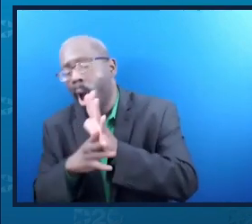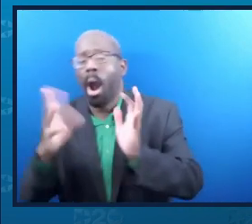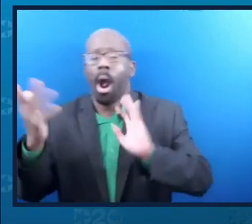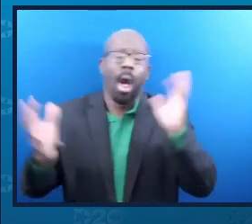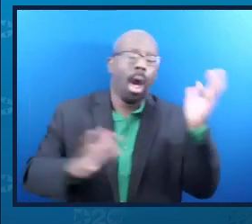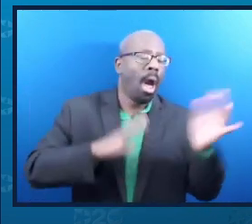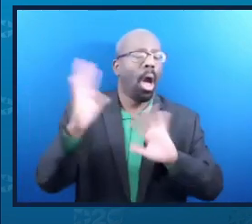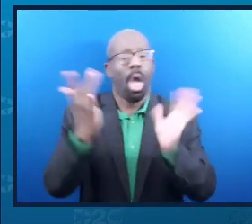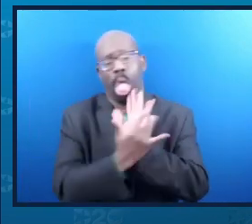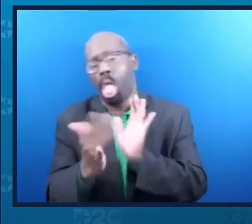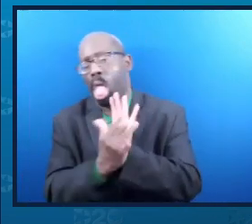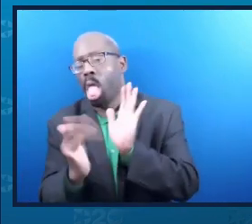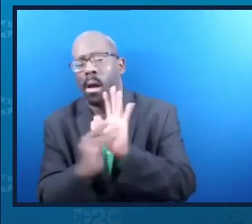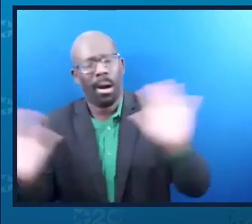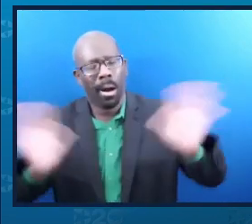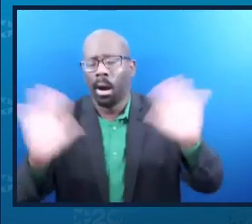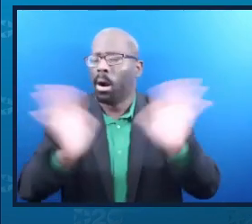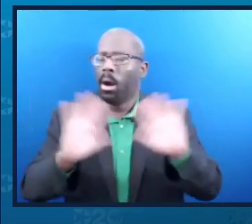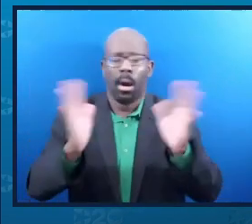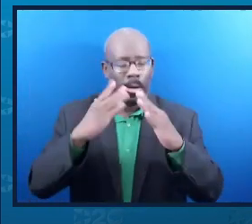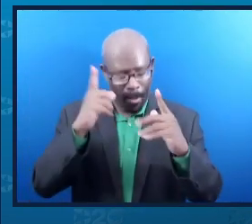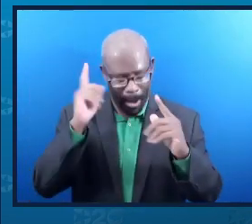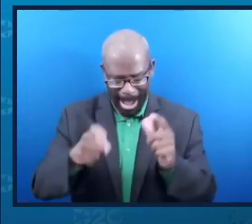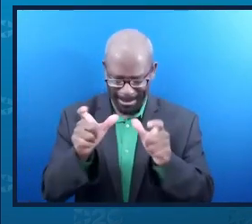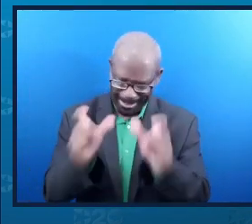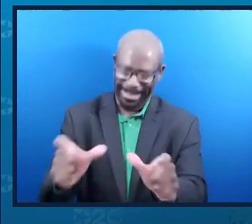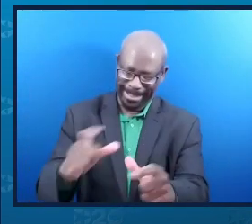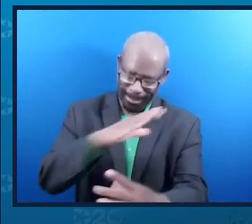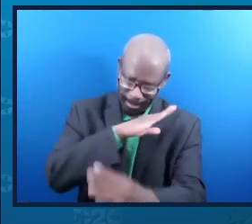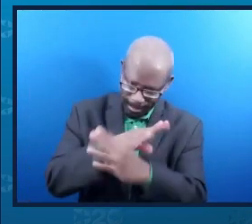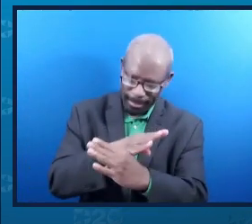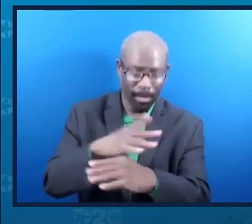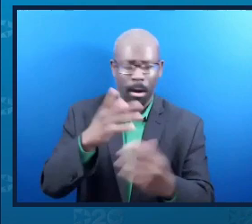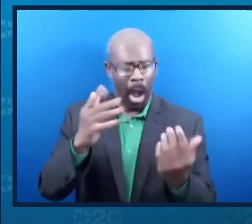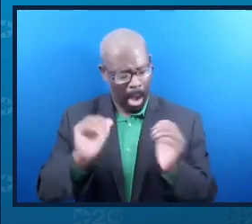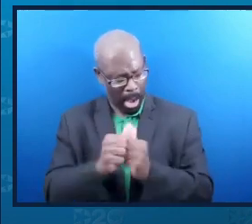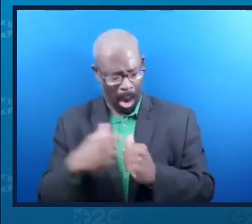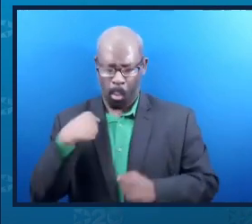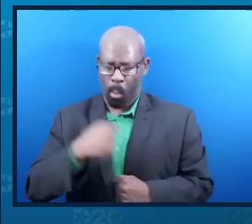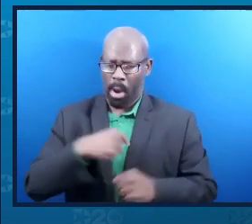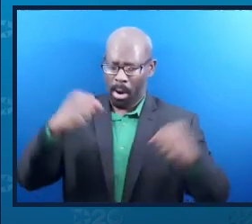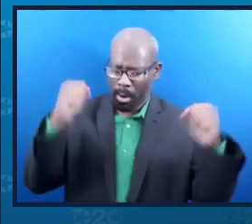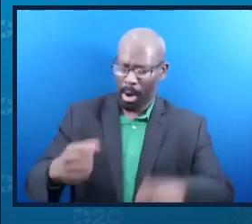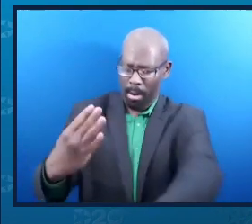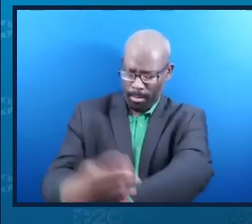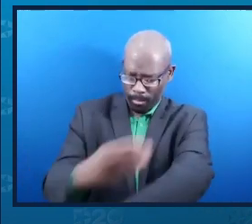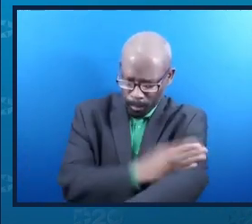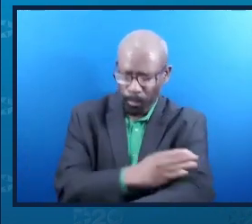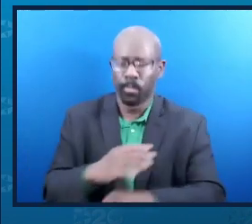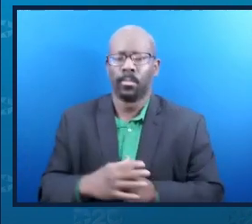IT EASIER FOR SPECIAL INTERESTS TO STOP PROGRESS THAN TO MAKE PROGRESS. BELIEVE ME.